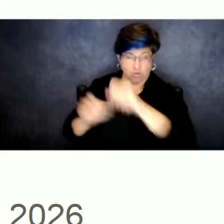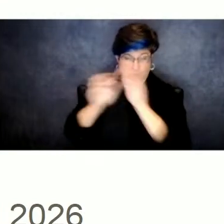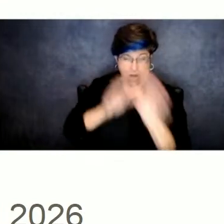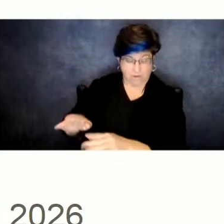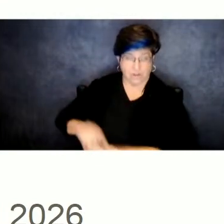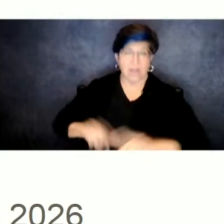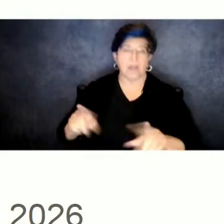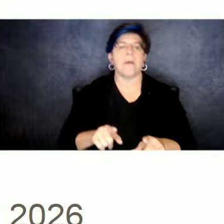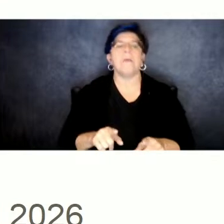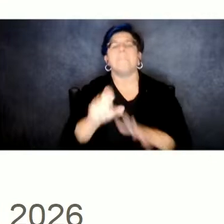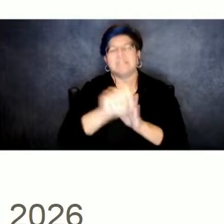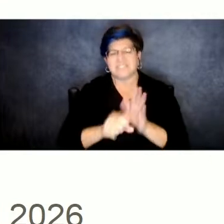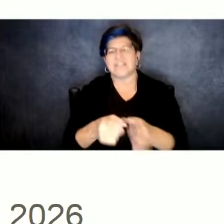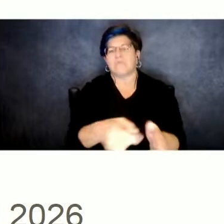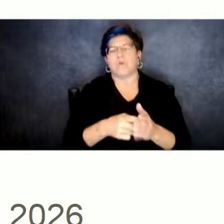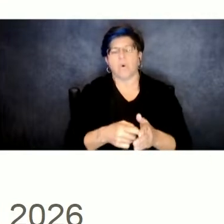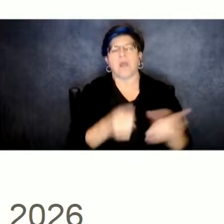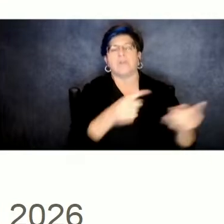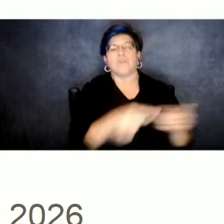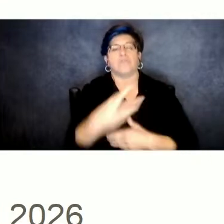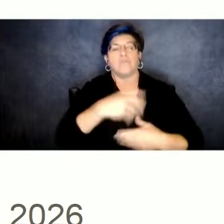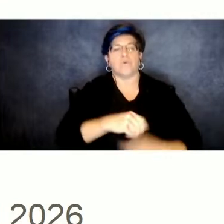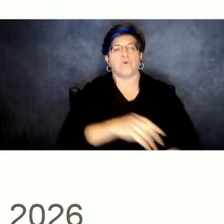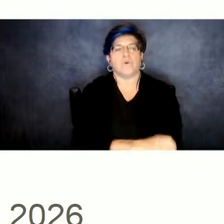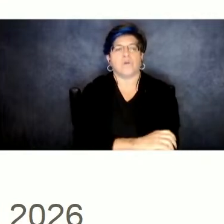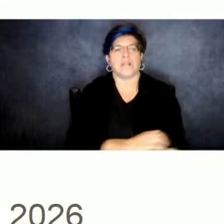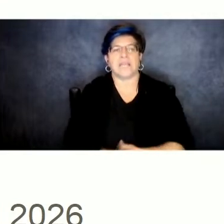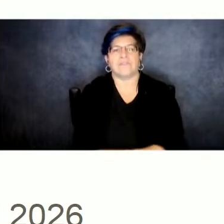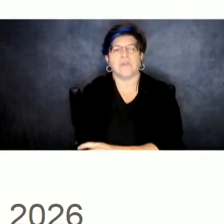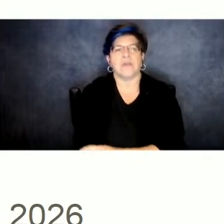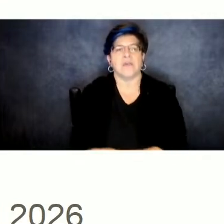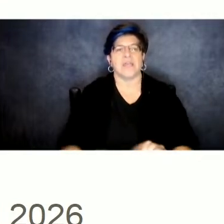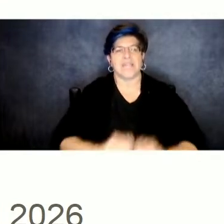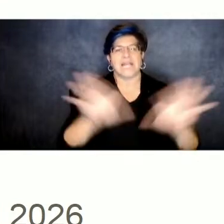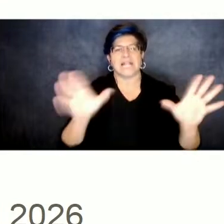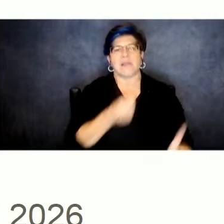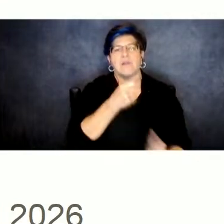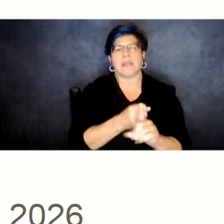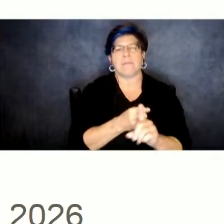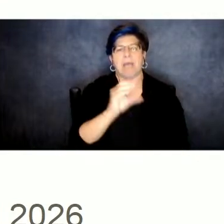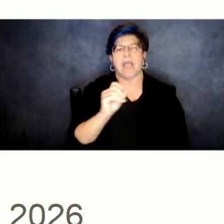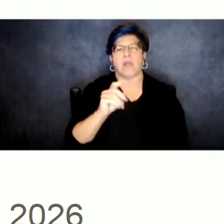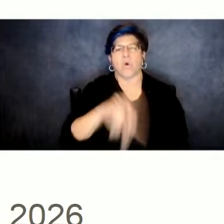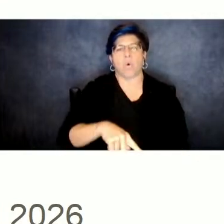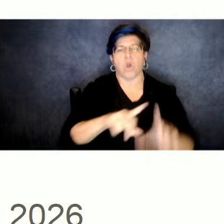RESPONSE STRATEGIES BUT AS REQUIRED BY THE STATE.